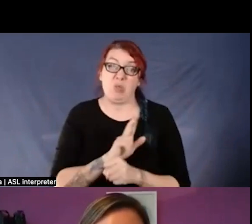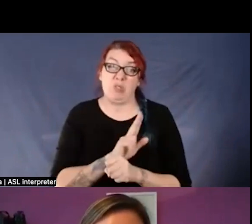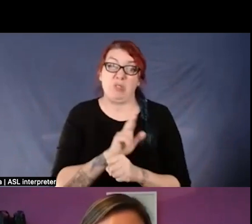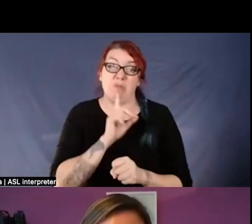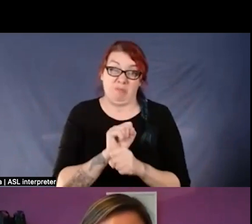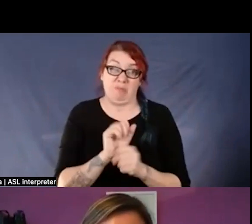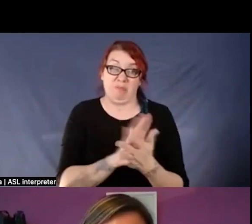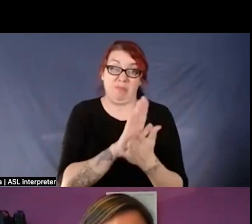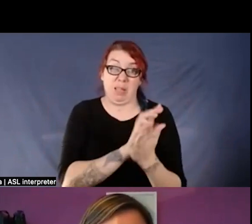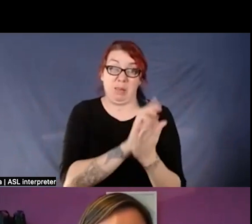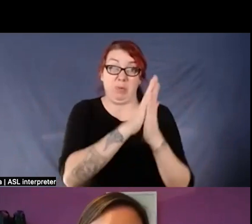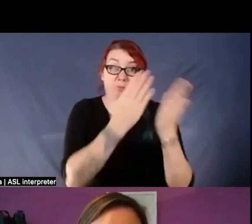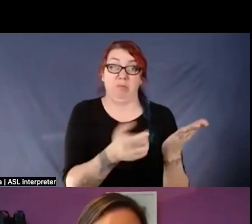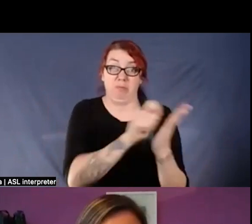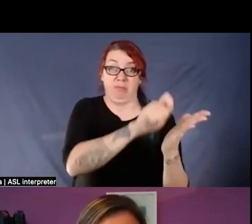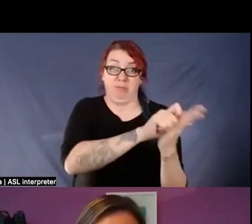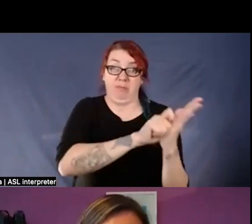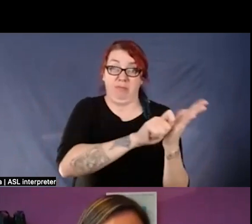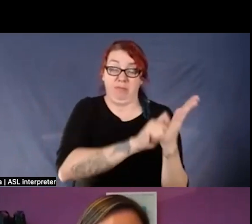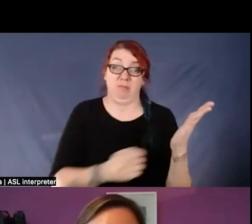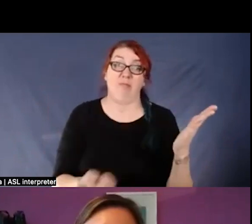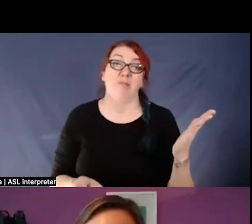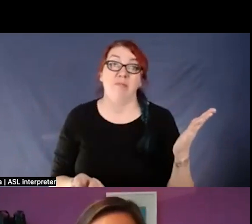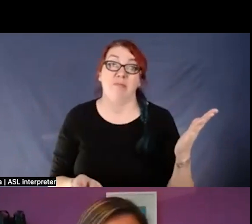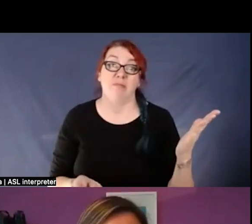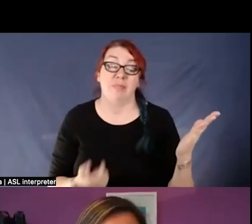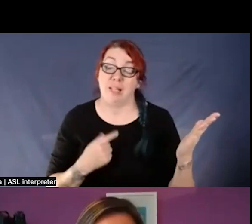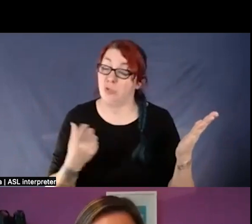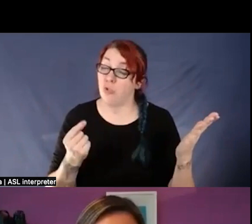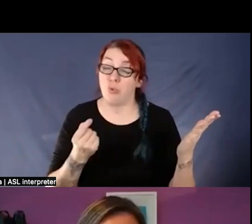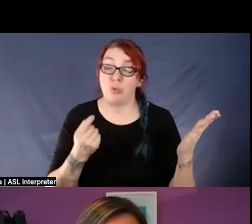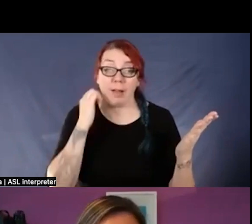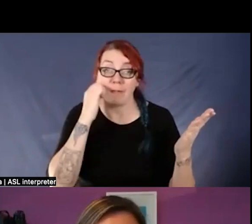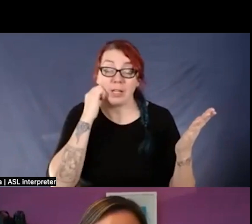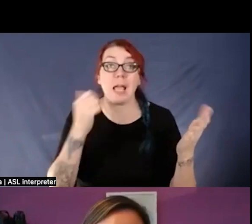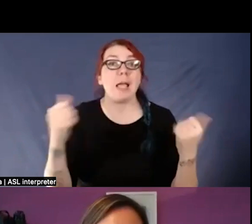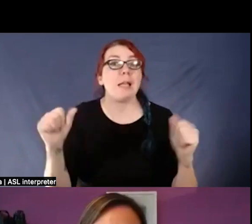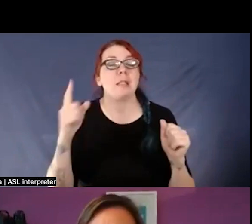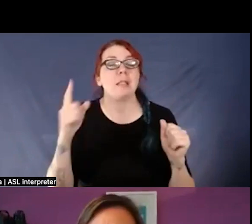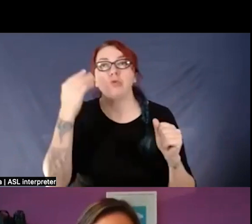to organise my day and also to jot down all new things that pop up in the day and I know I think